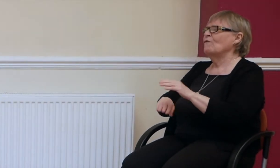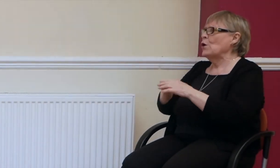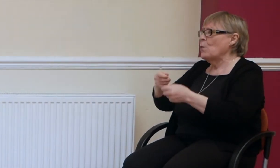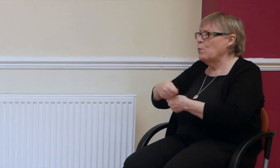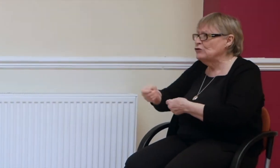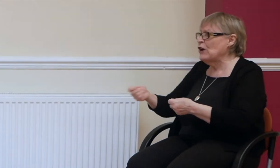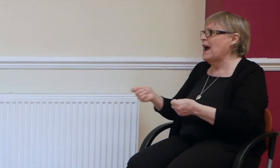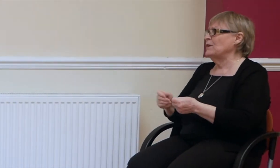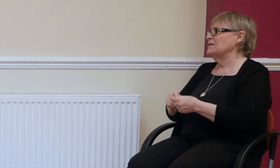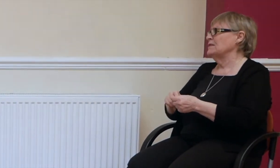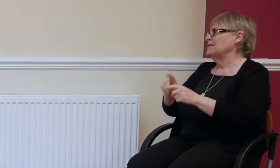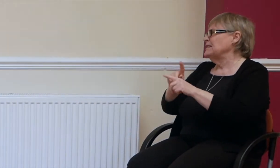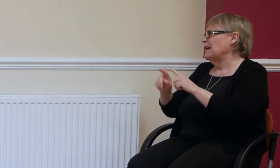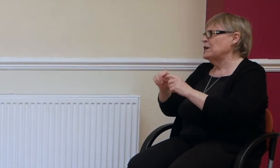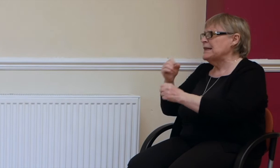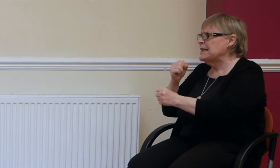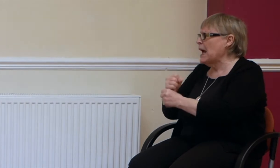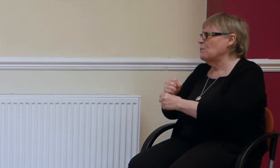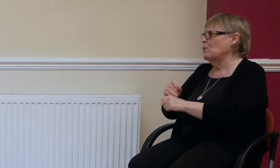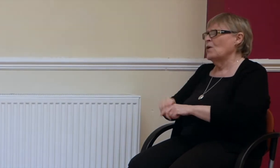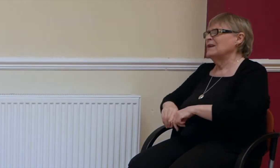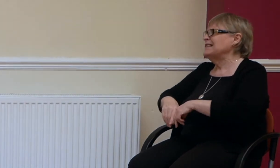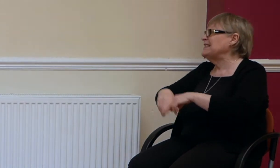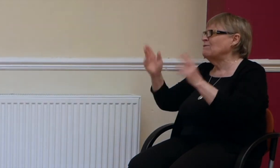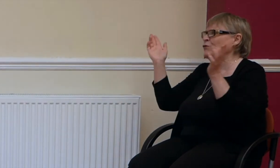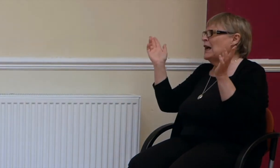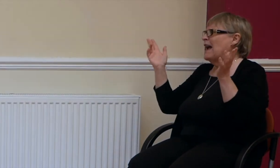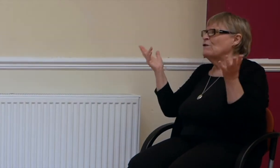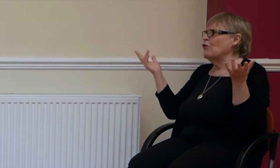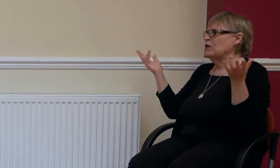We had whist drives and played all sorts of games...